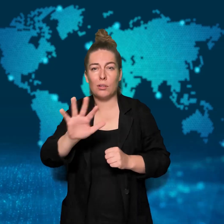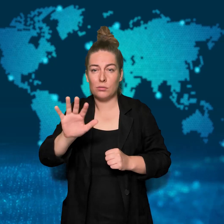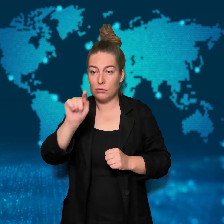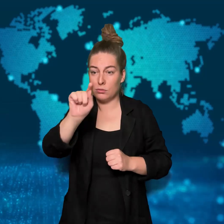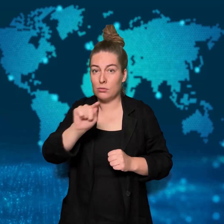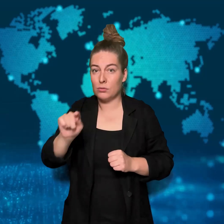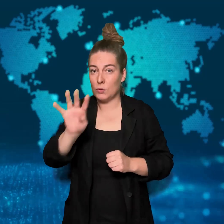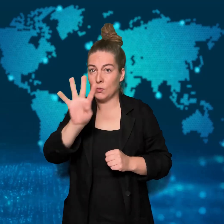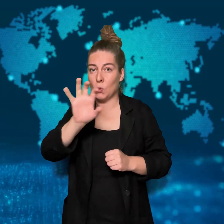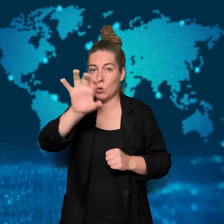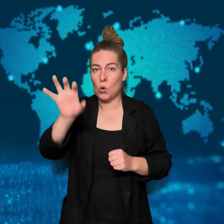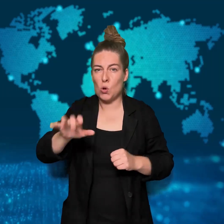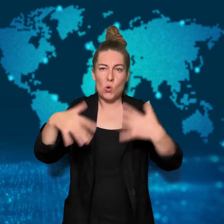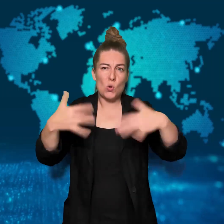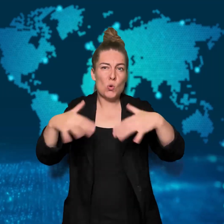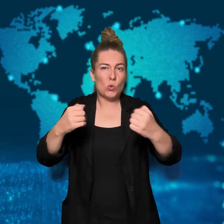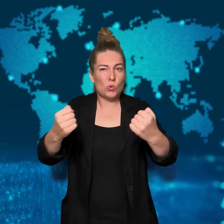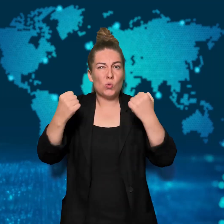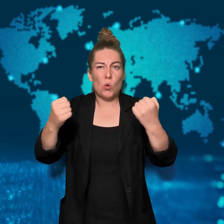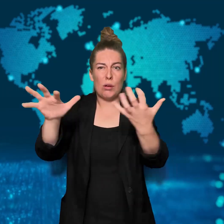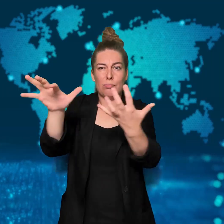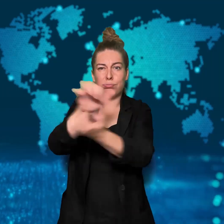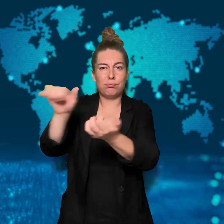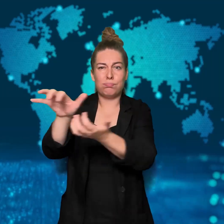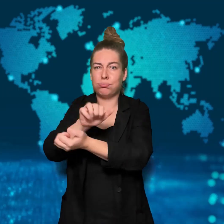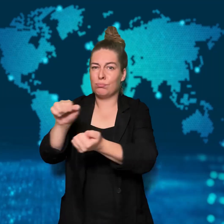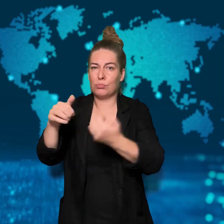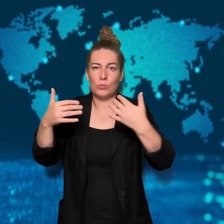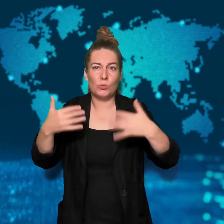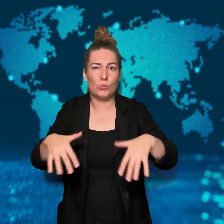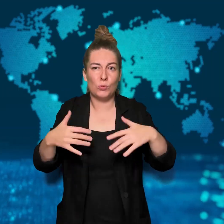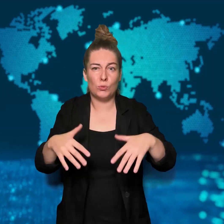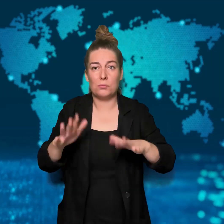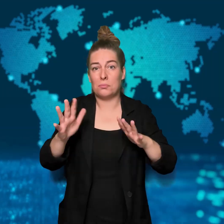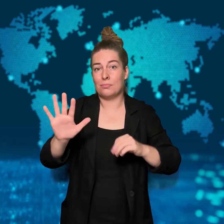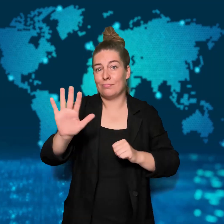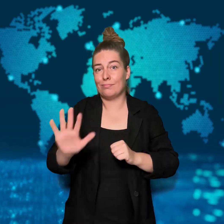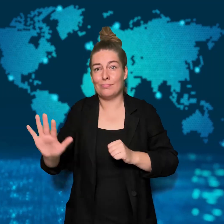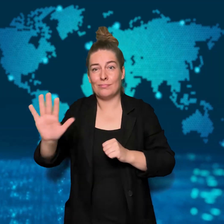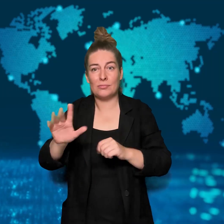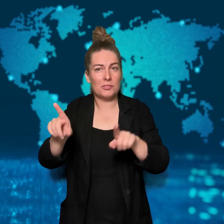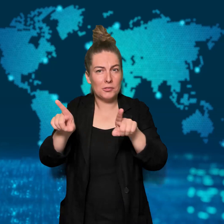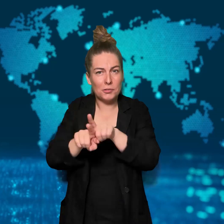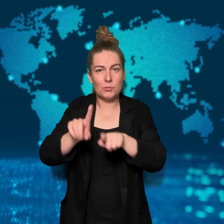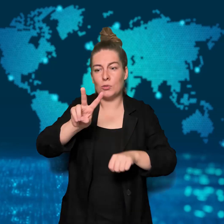have been hit hard. In South West, about 200,000 people have been impacted.